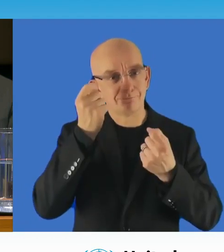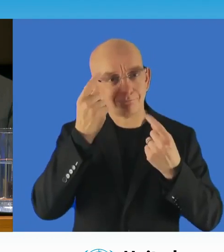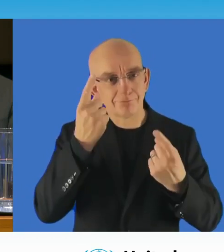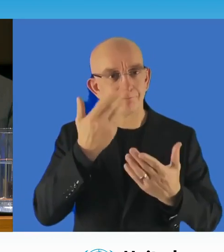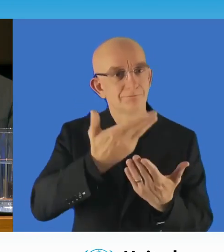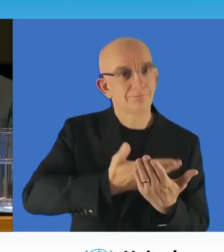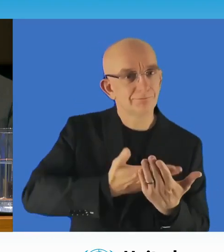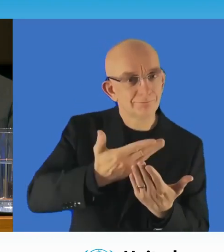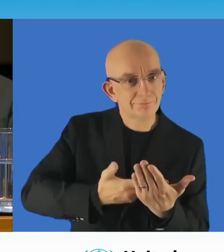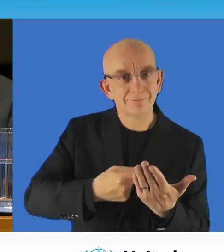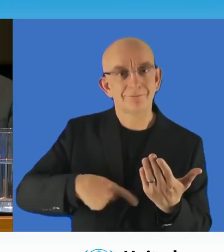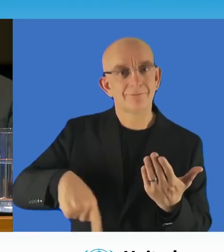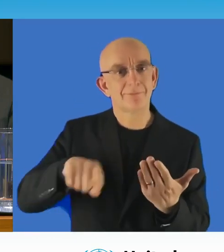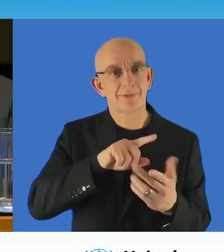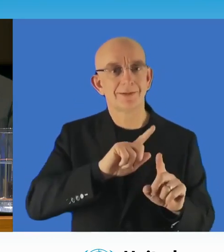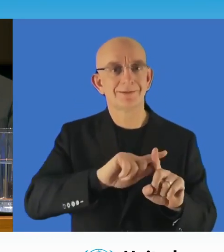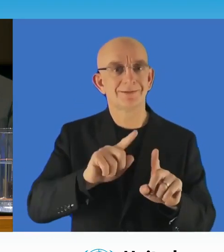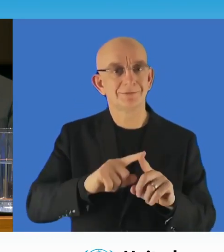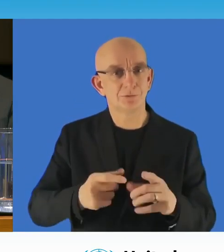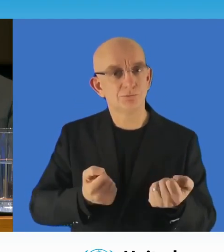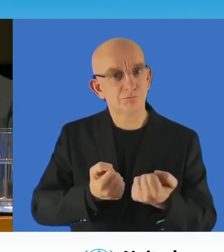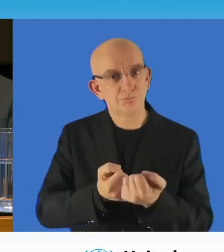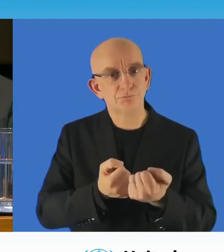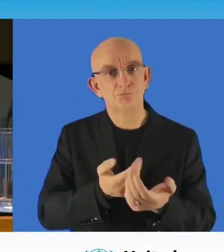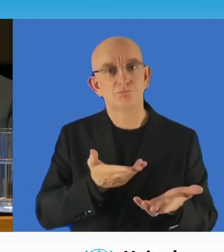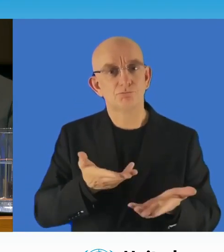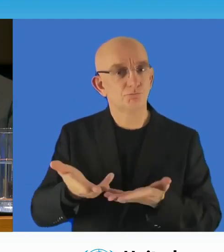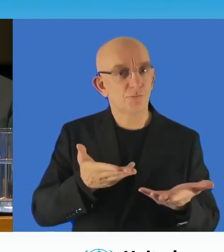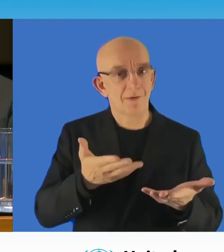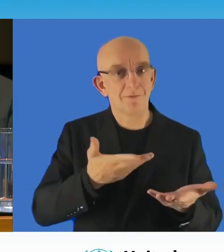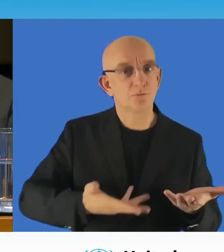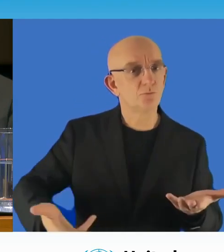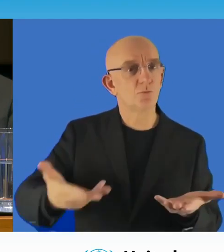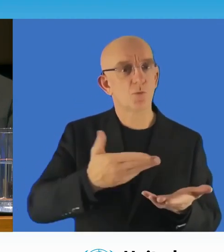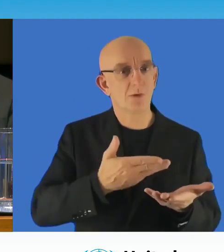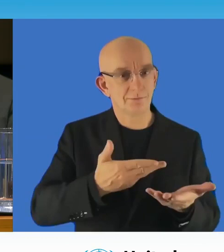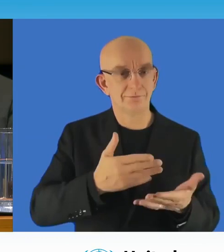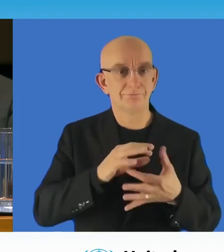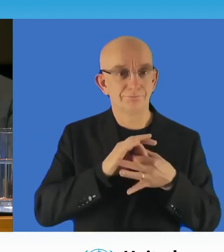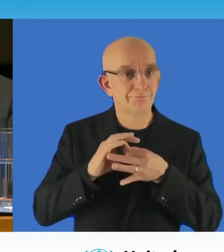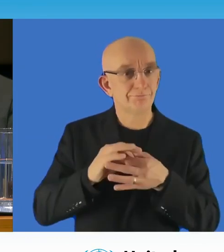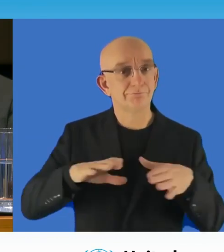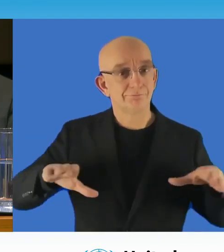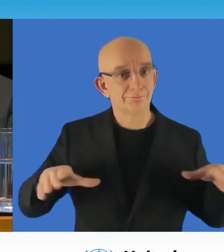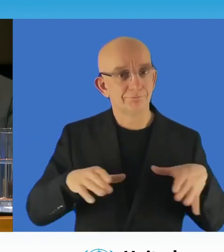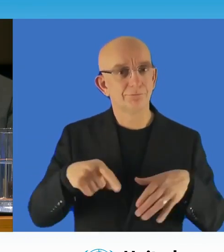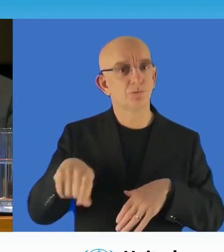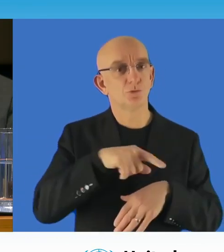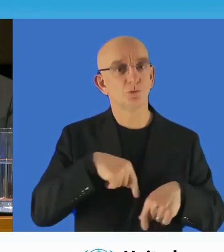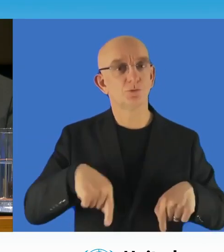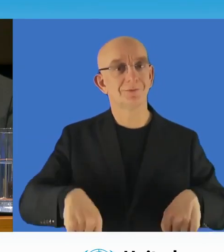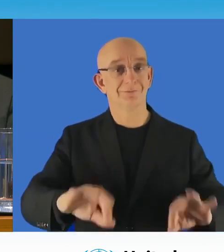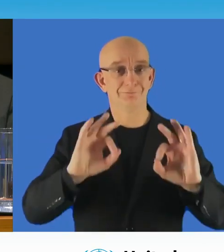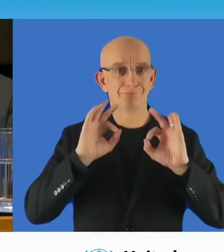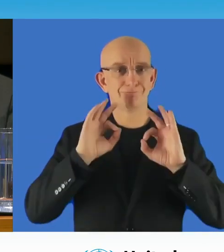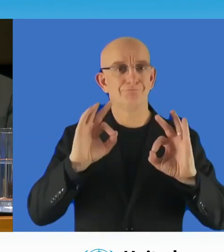provided services and supports collectively you helped make this conference a success the bureau